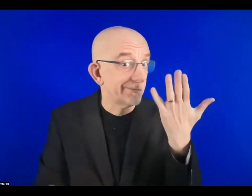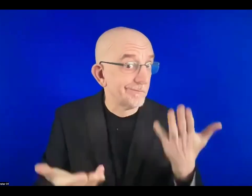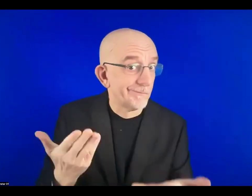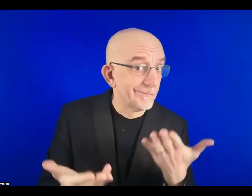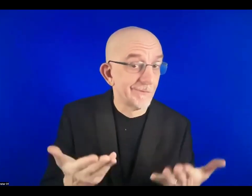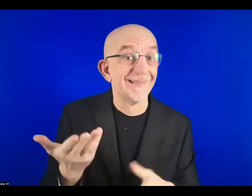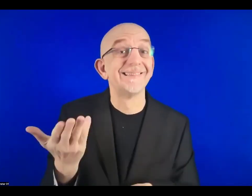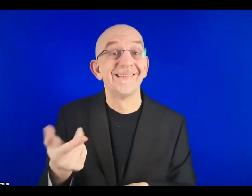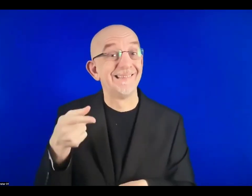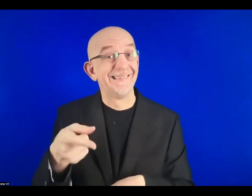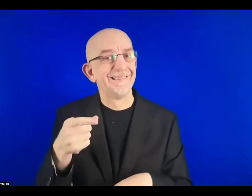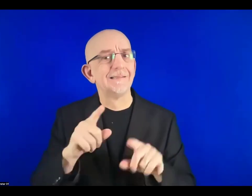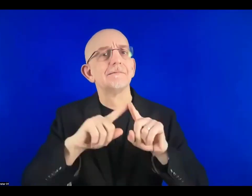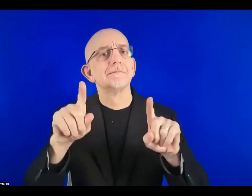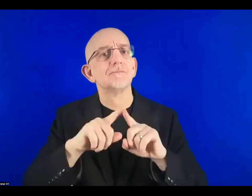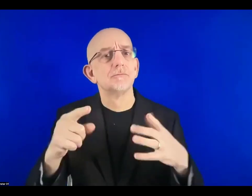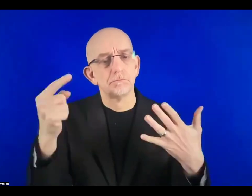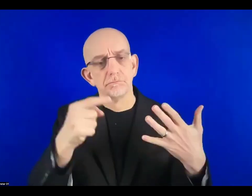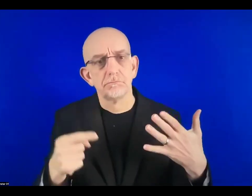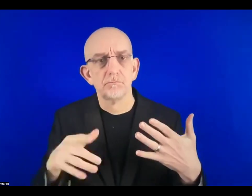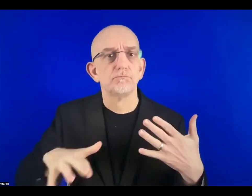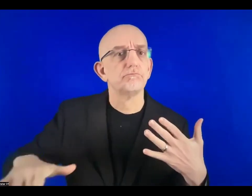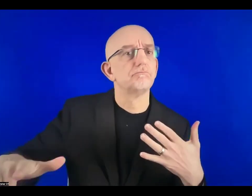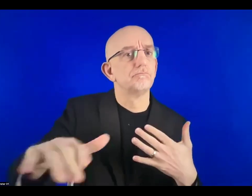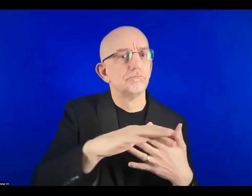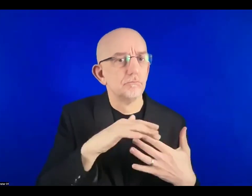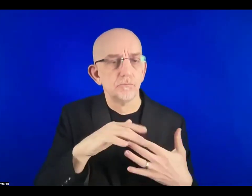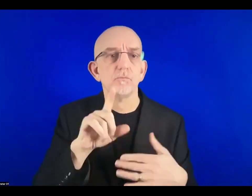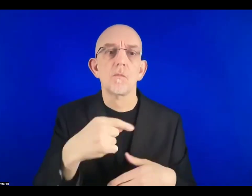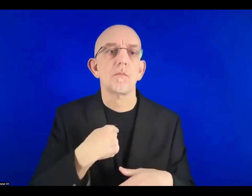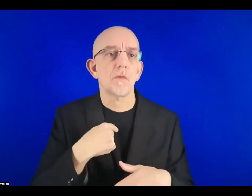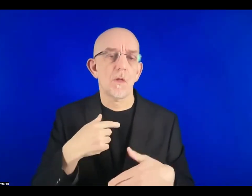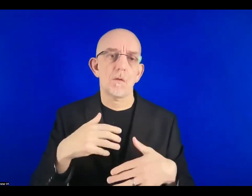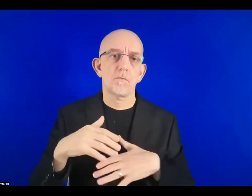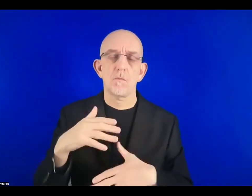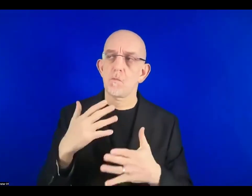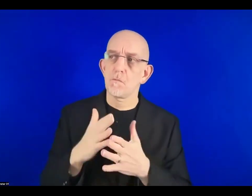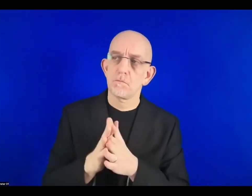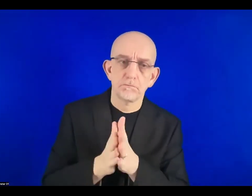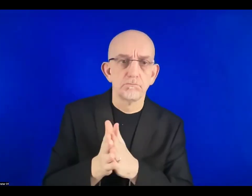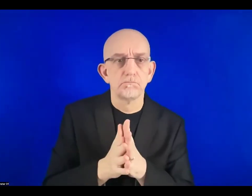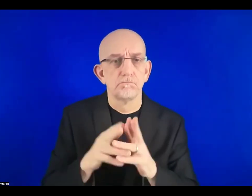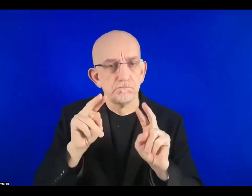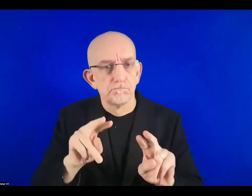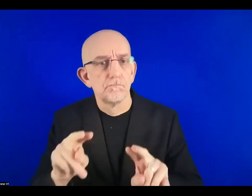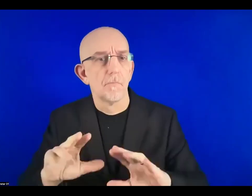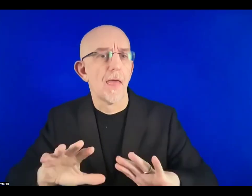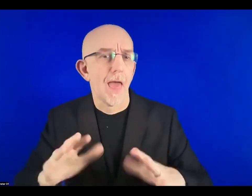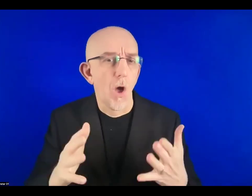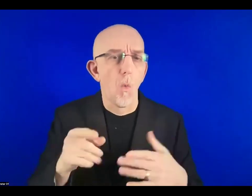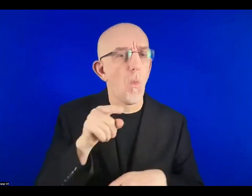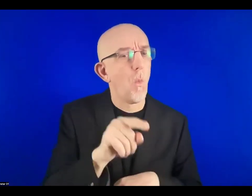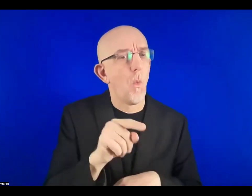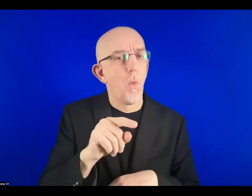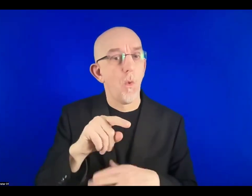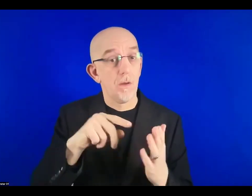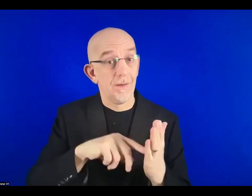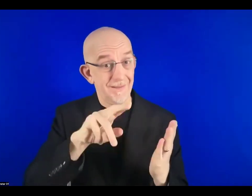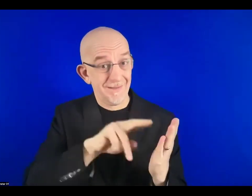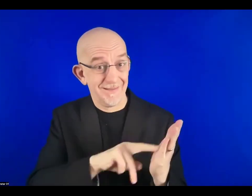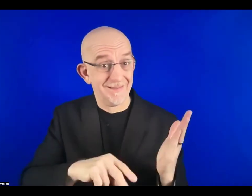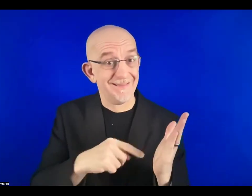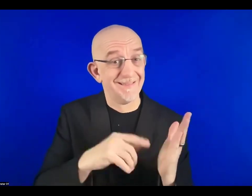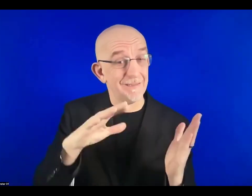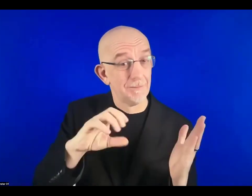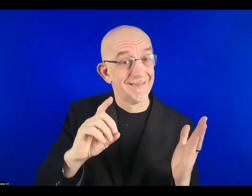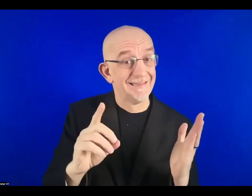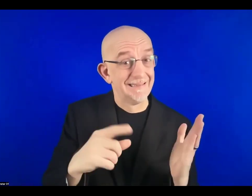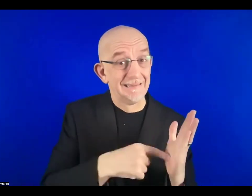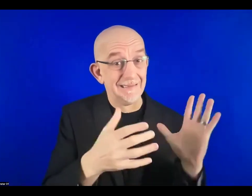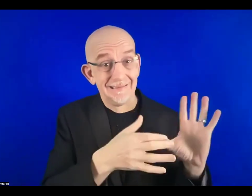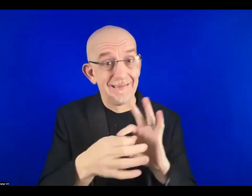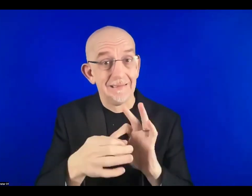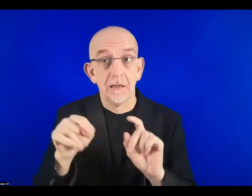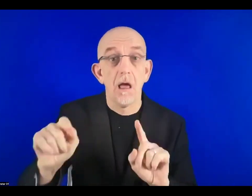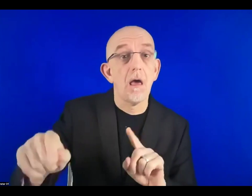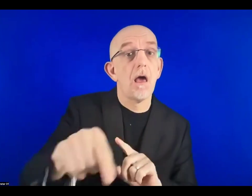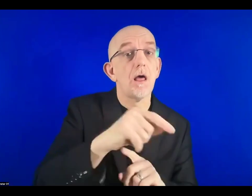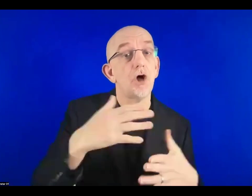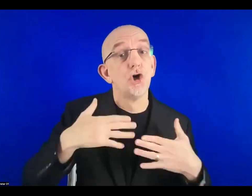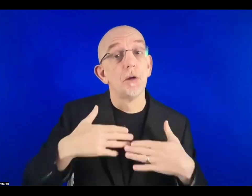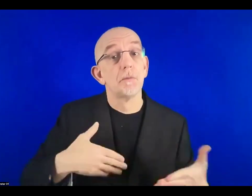the CRPD interacts with other human rights standards. We know that the CRPD